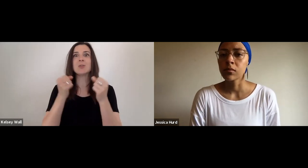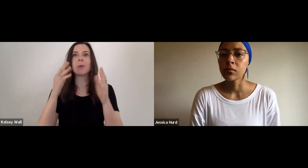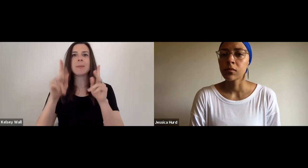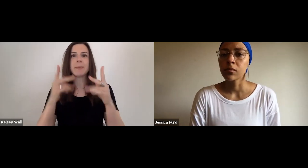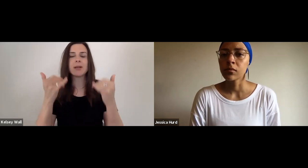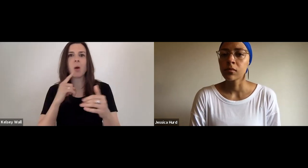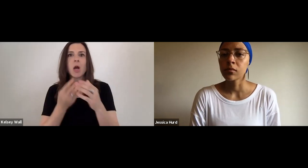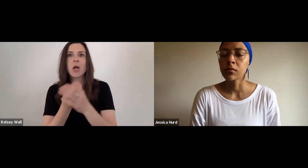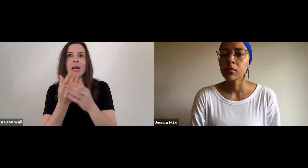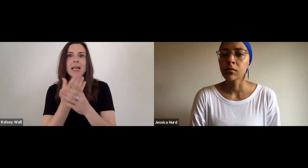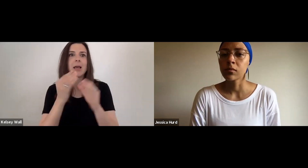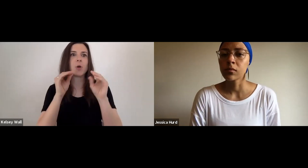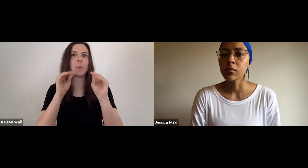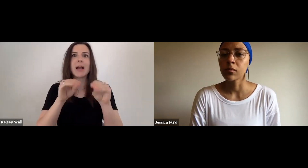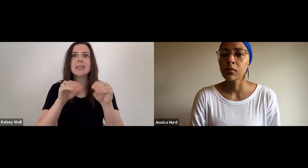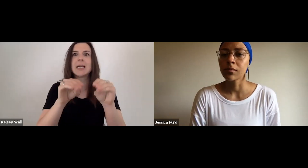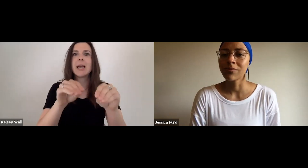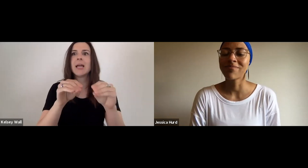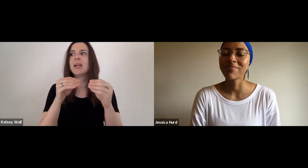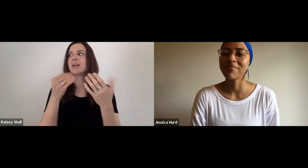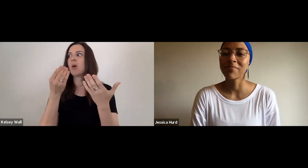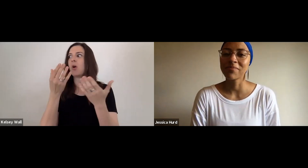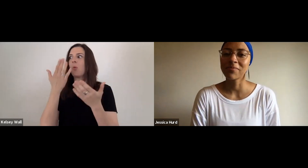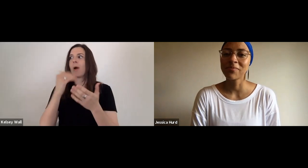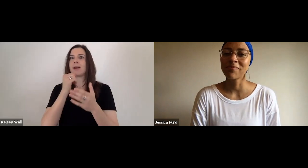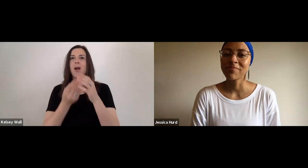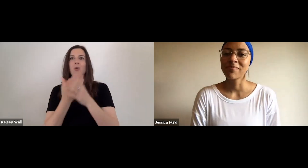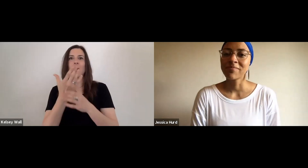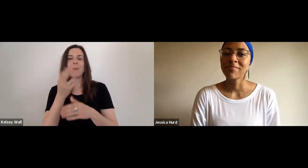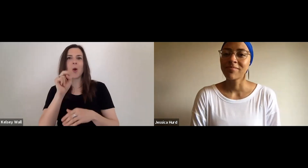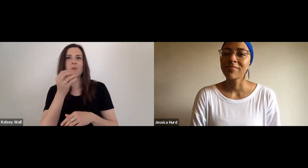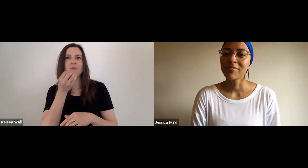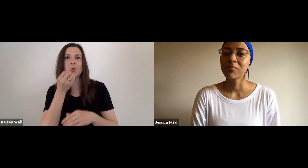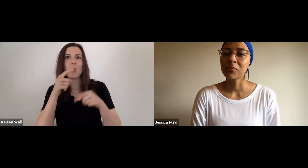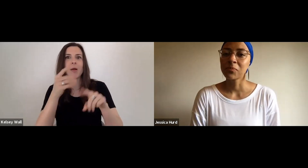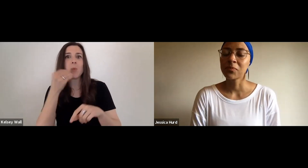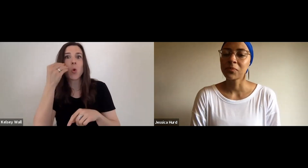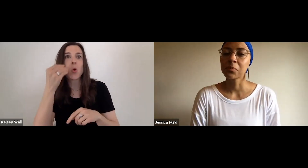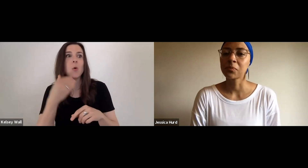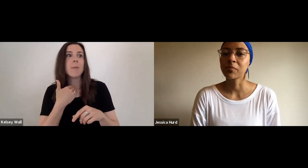You notice with eustress, many times, people are just very excited.